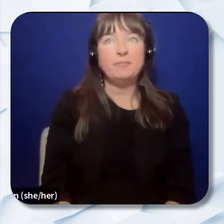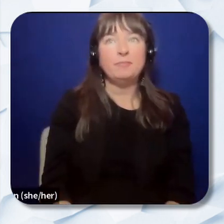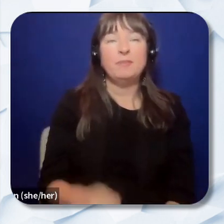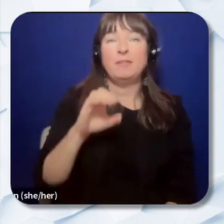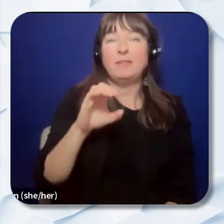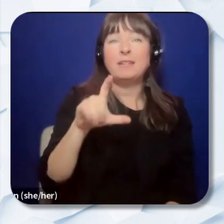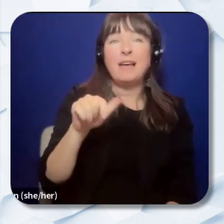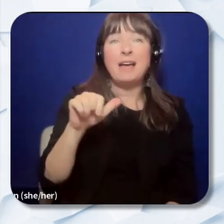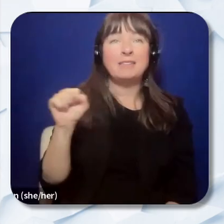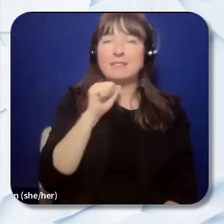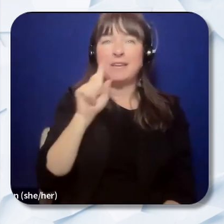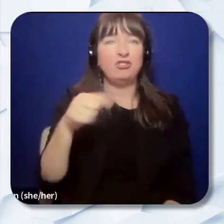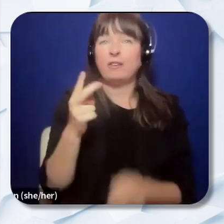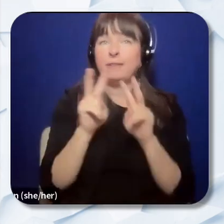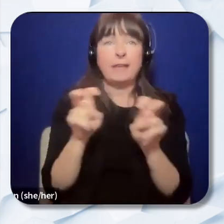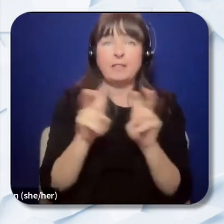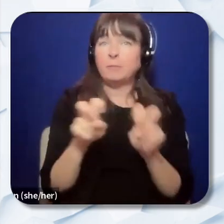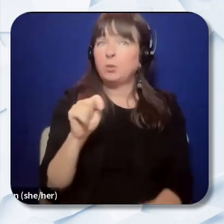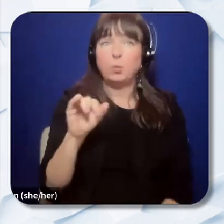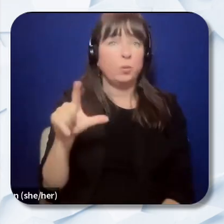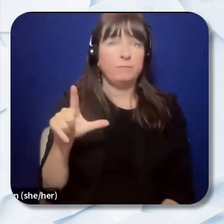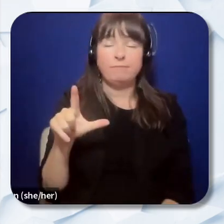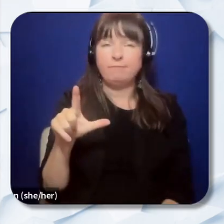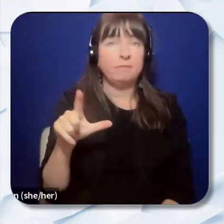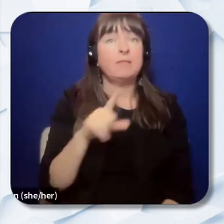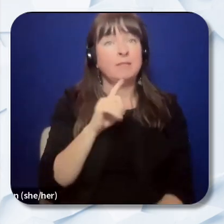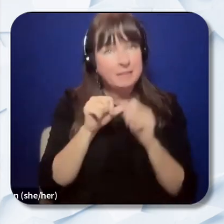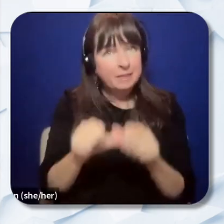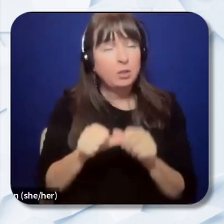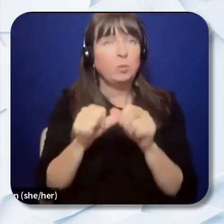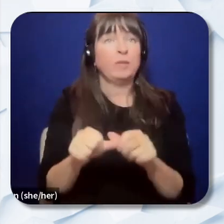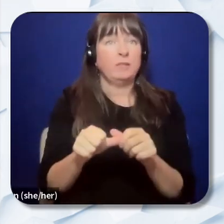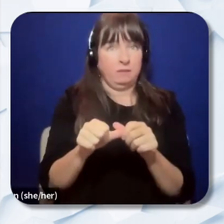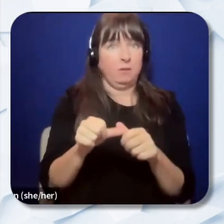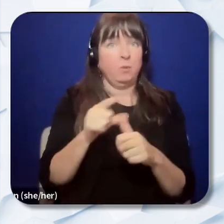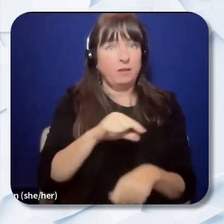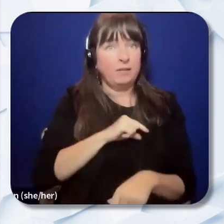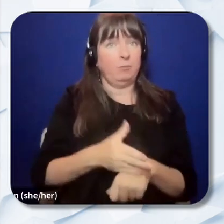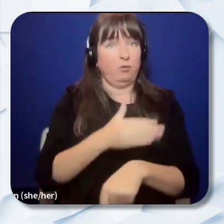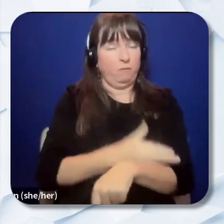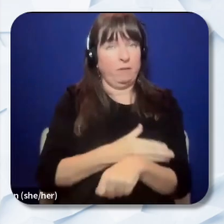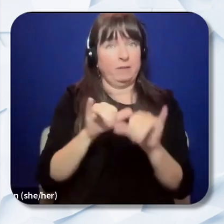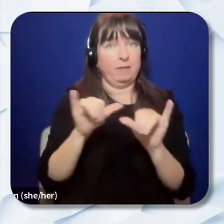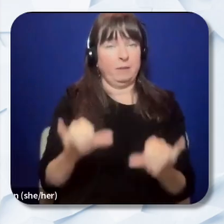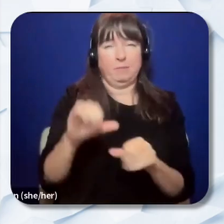more than an assessment tool. It's a continuous quality improvement CQI system. The CDE aims to